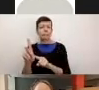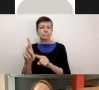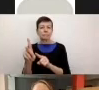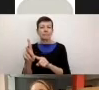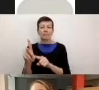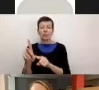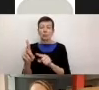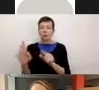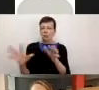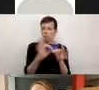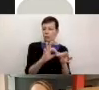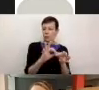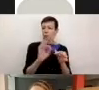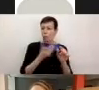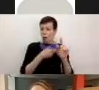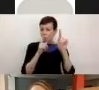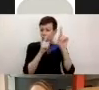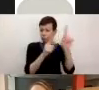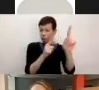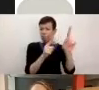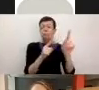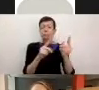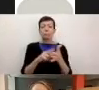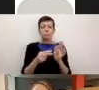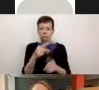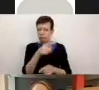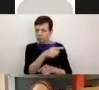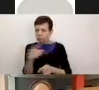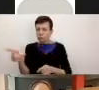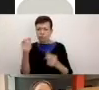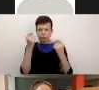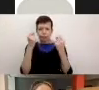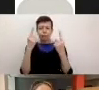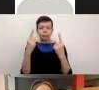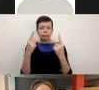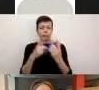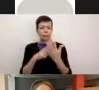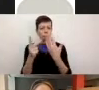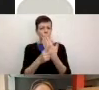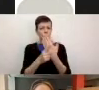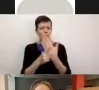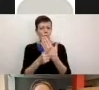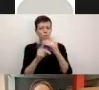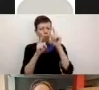priorities or program goals to ensure the applicants are working with a shared understanding and context in our programs.